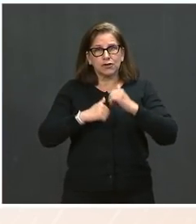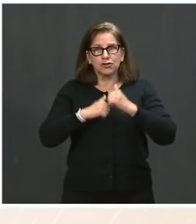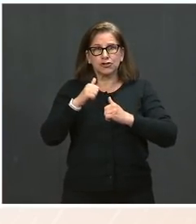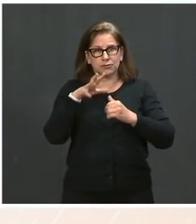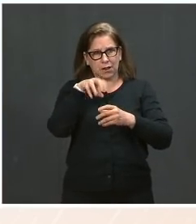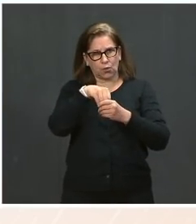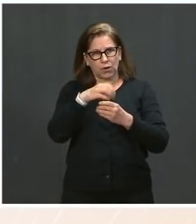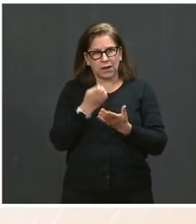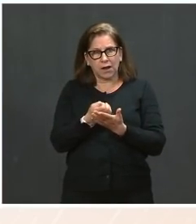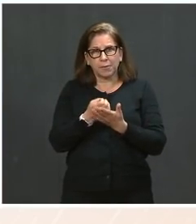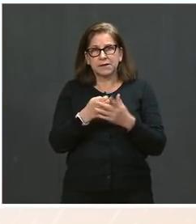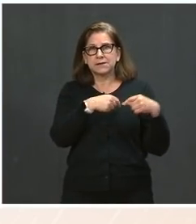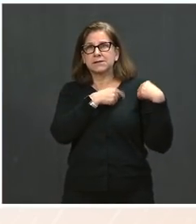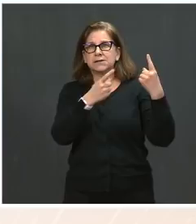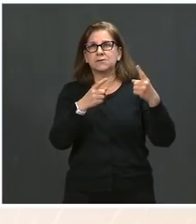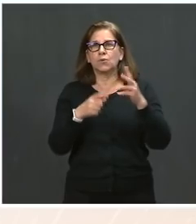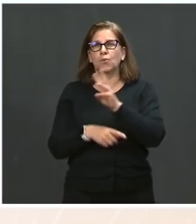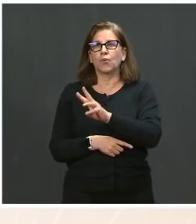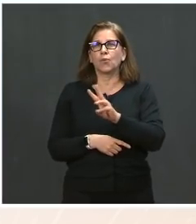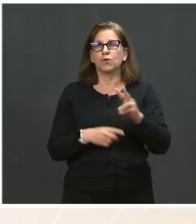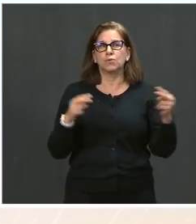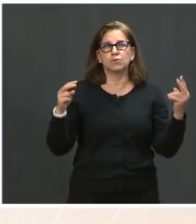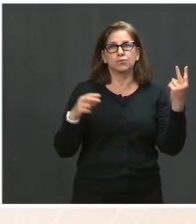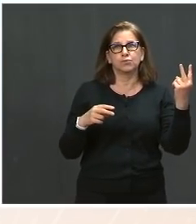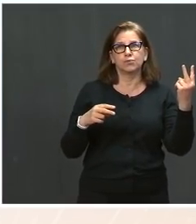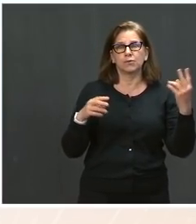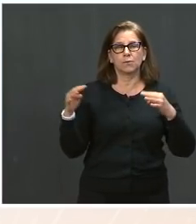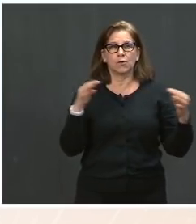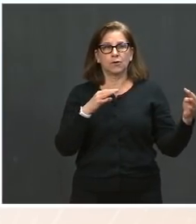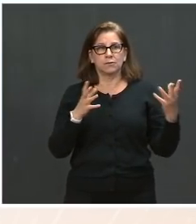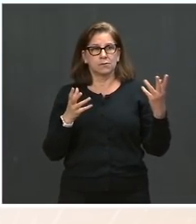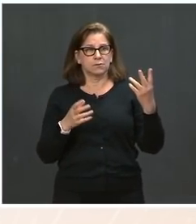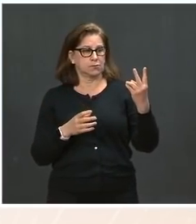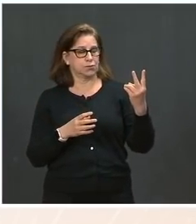We are at a 72-year low with respect to manufacturing.